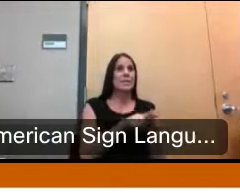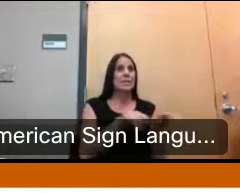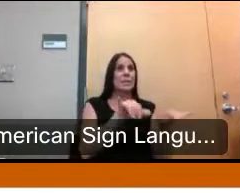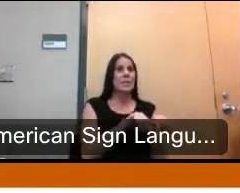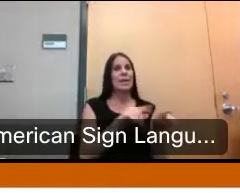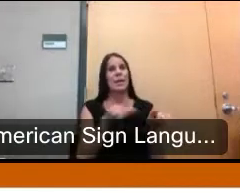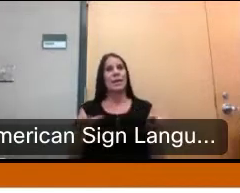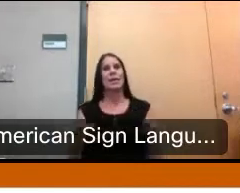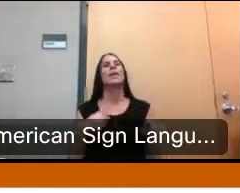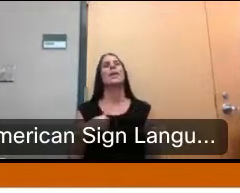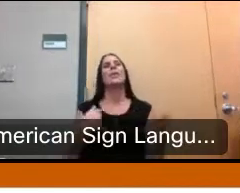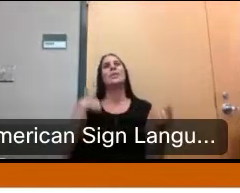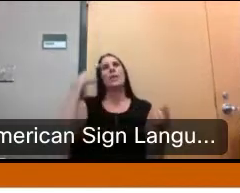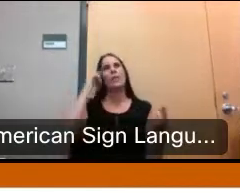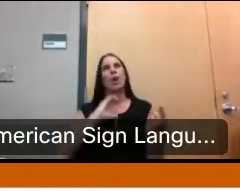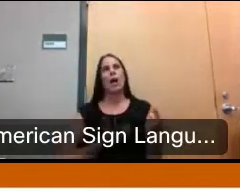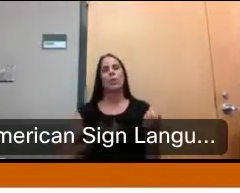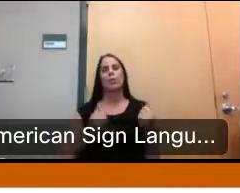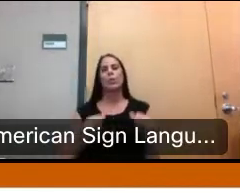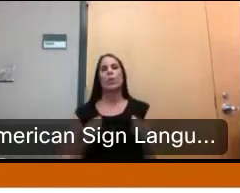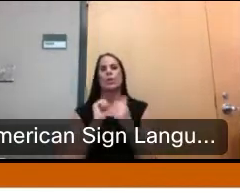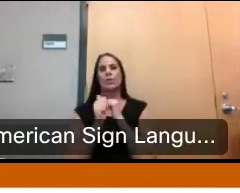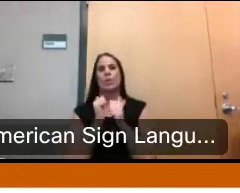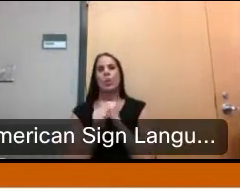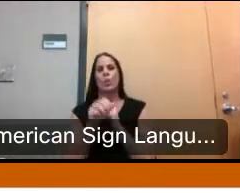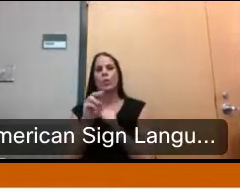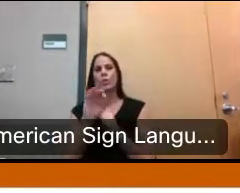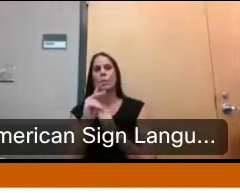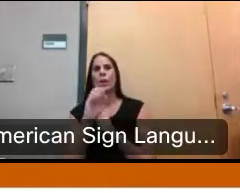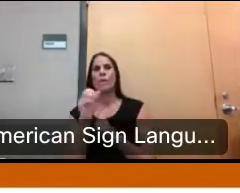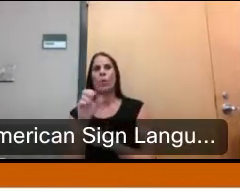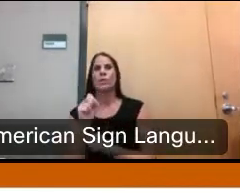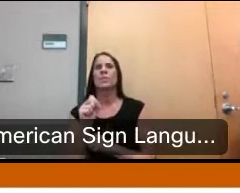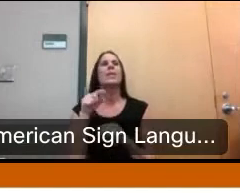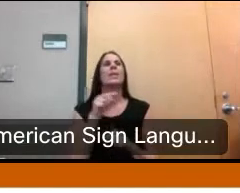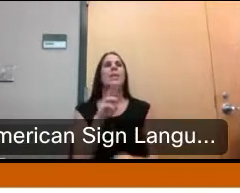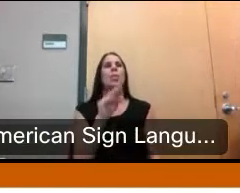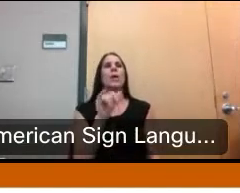Let's try sports metaphors too. So this is a website that is about 7 years old now and